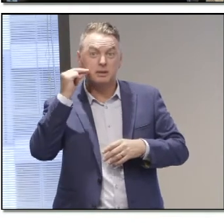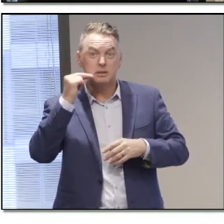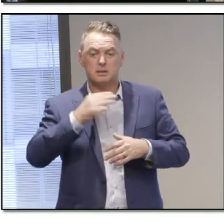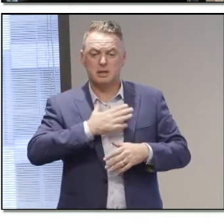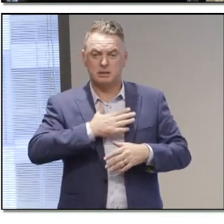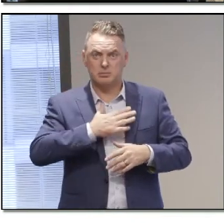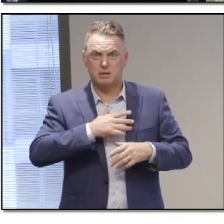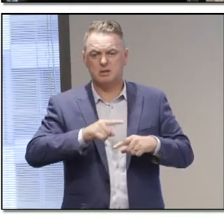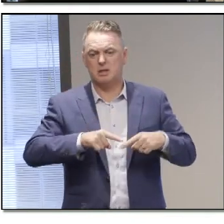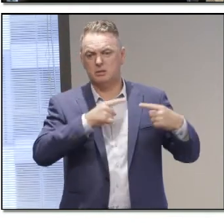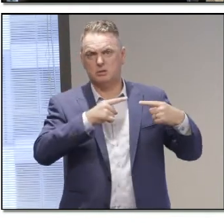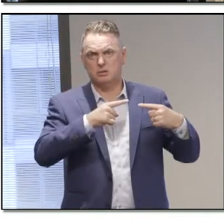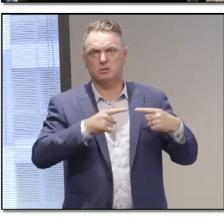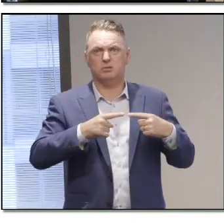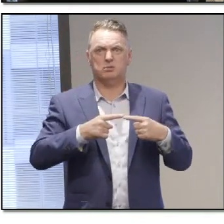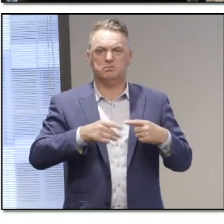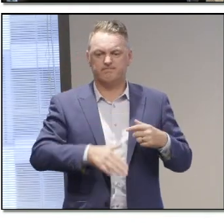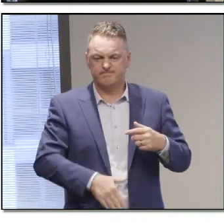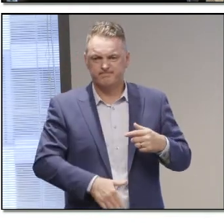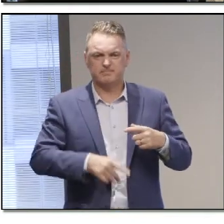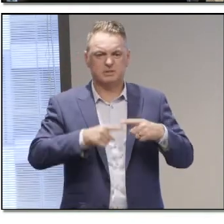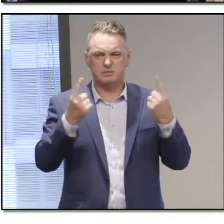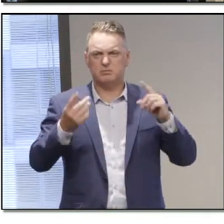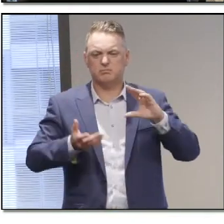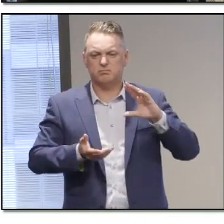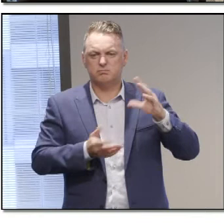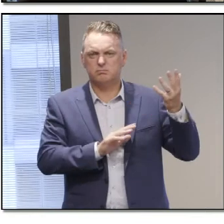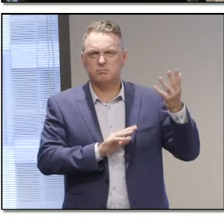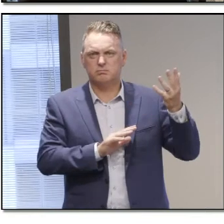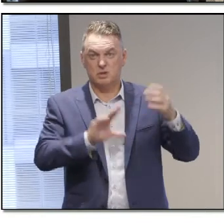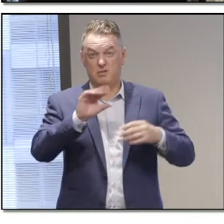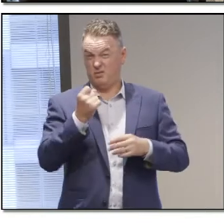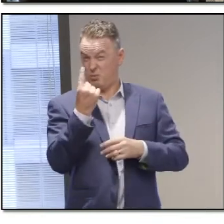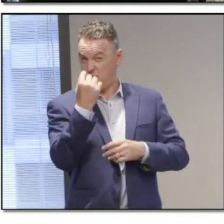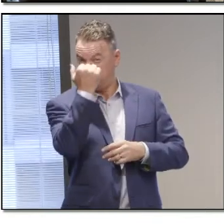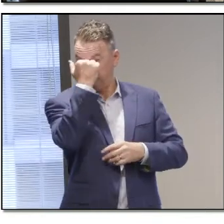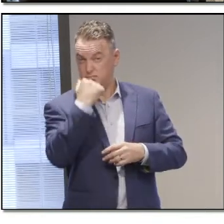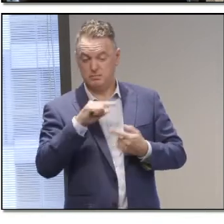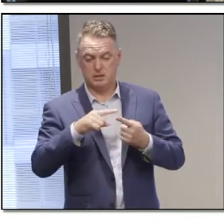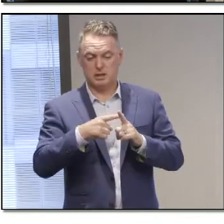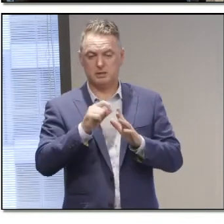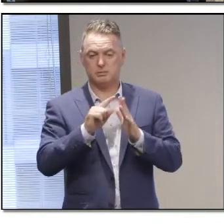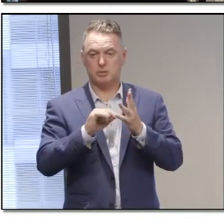genito urinary and reproductive abnormalities, from the one exposure, which is ubiquitous.